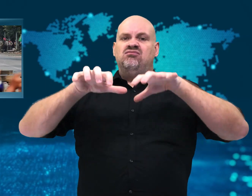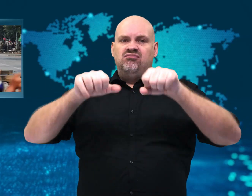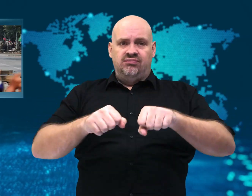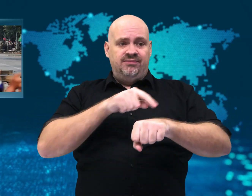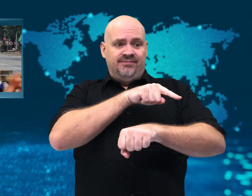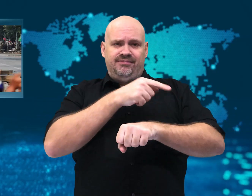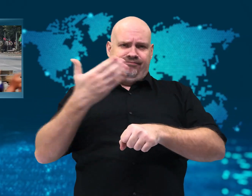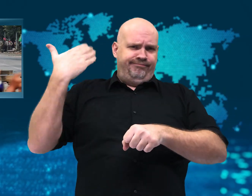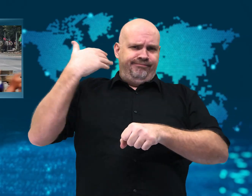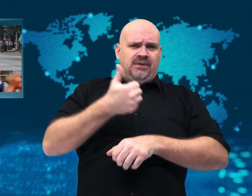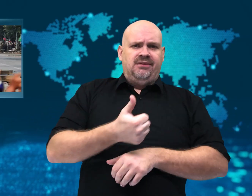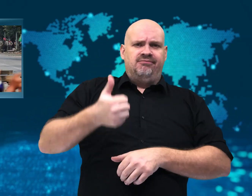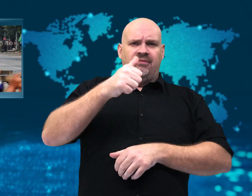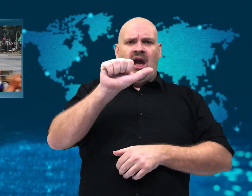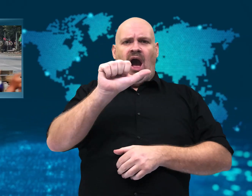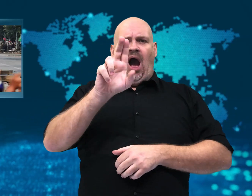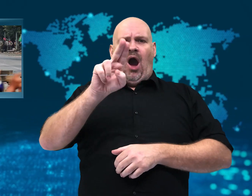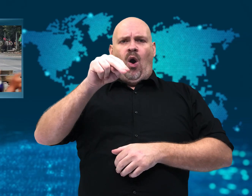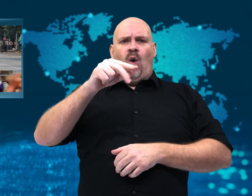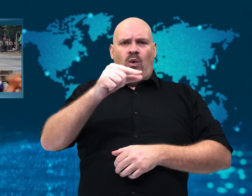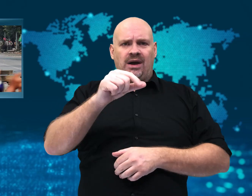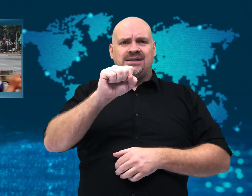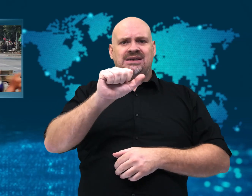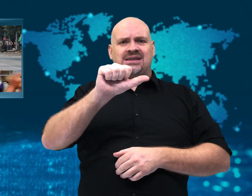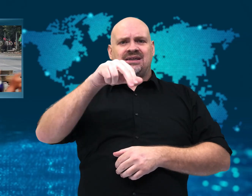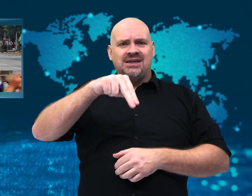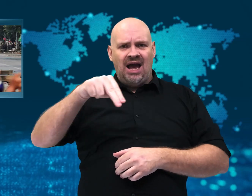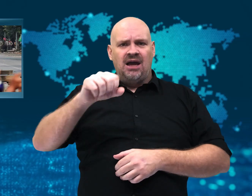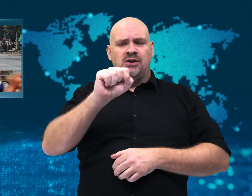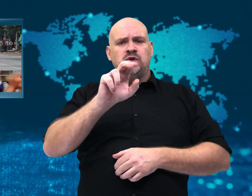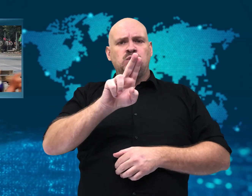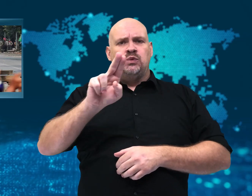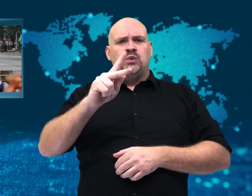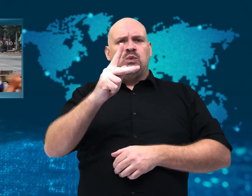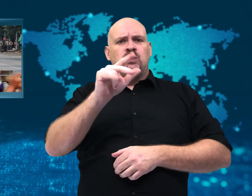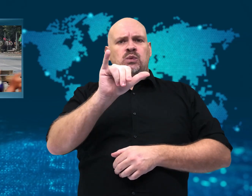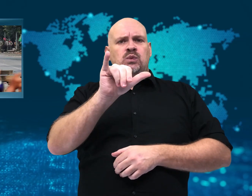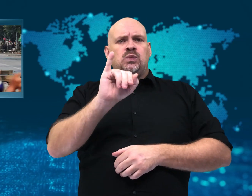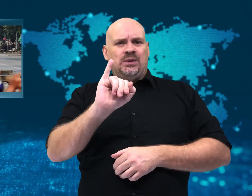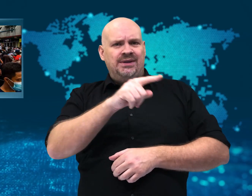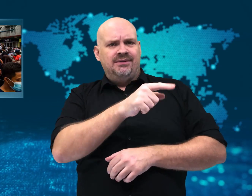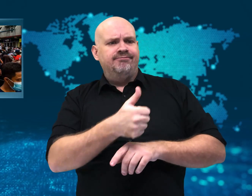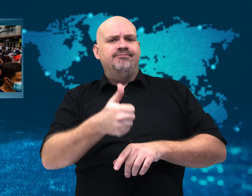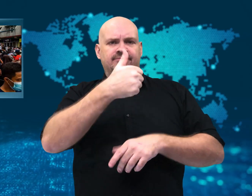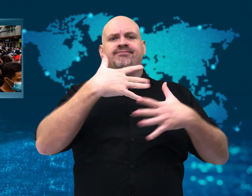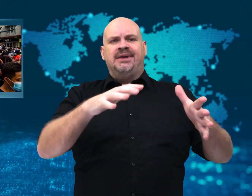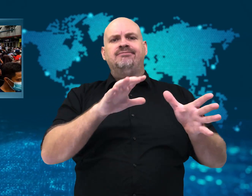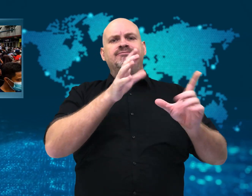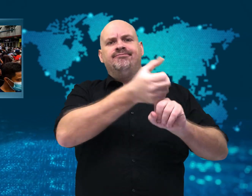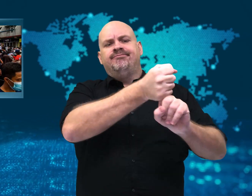The protesters were demonstrating against an expected